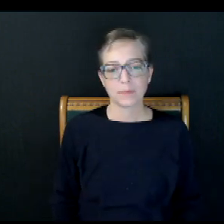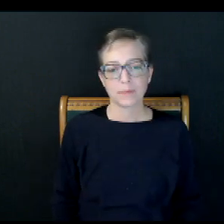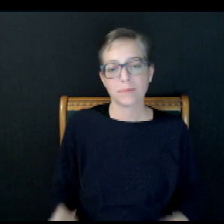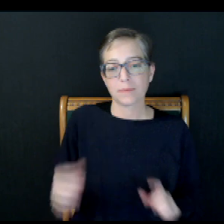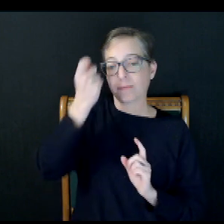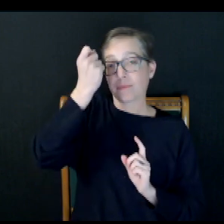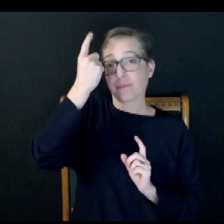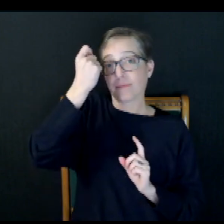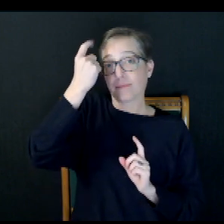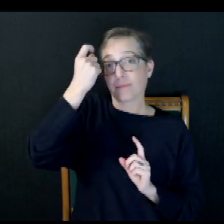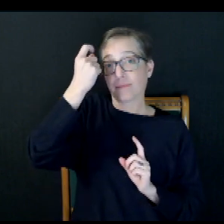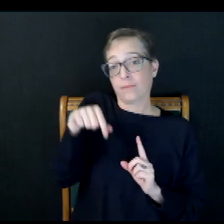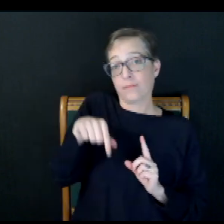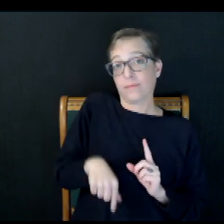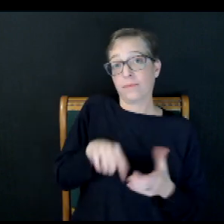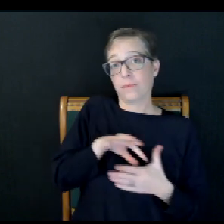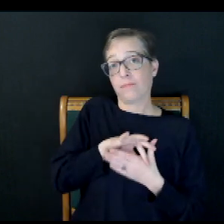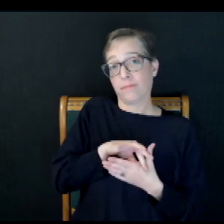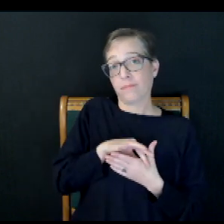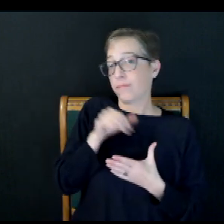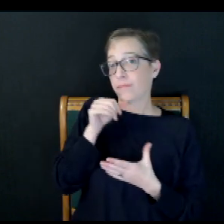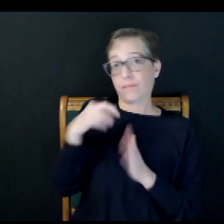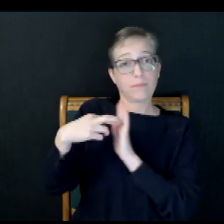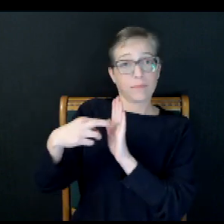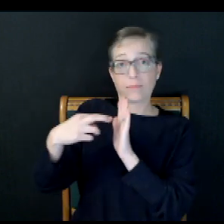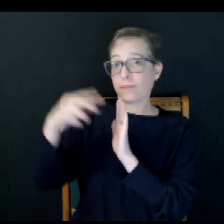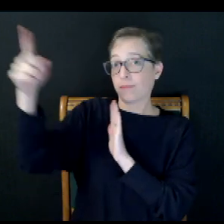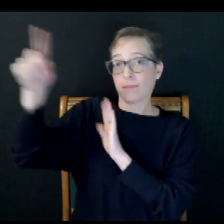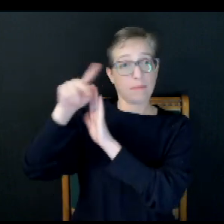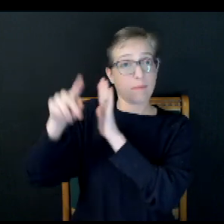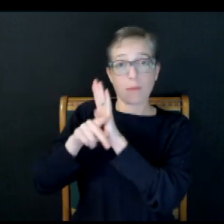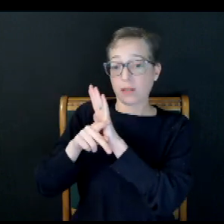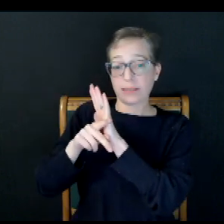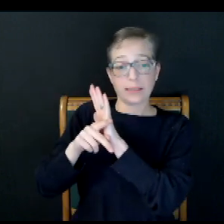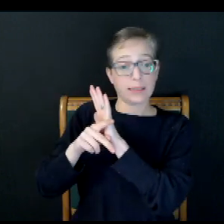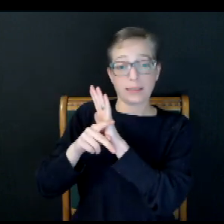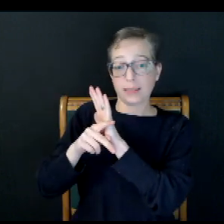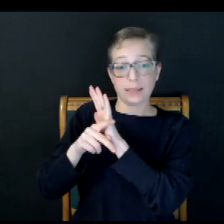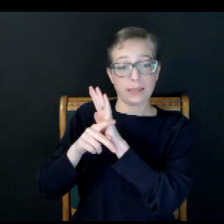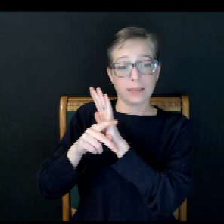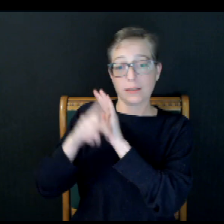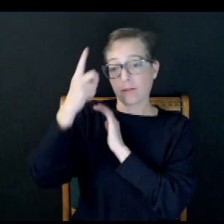the policies of NIDILRR, ACL or HHS. And you should not assume